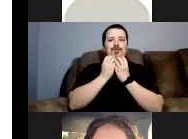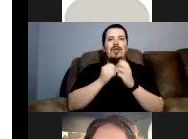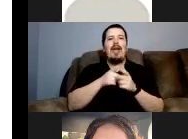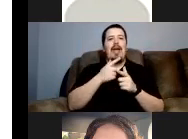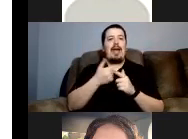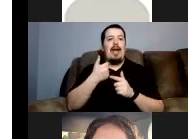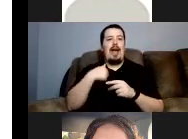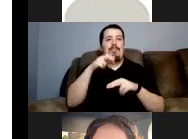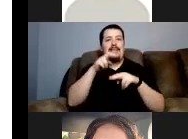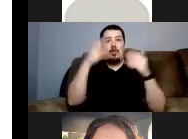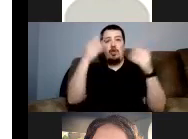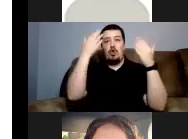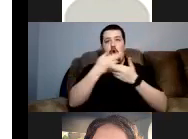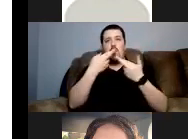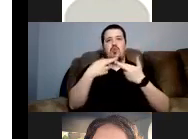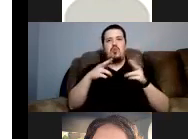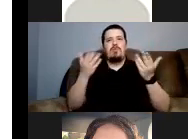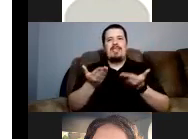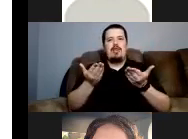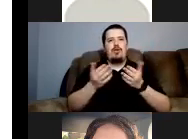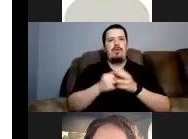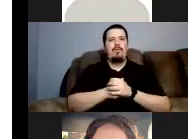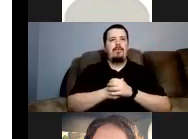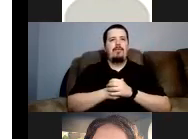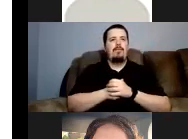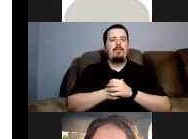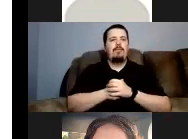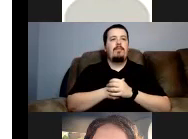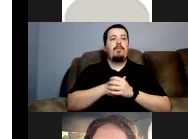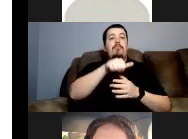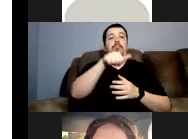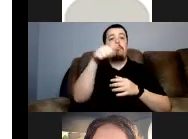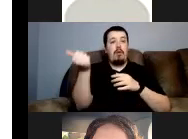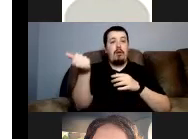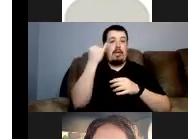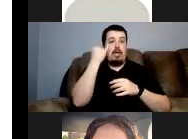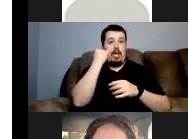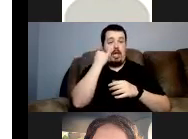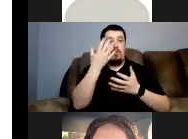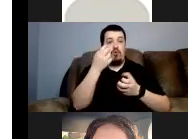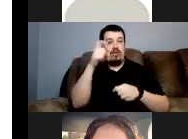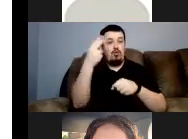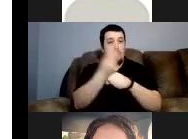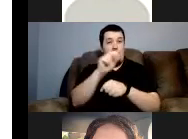kind of a darkened room here. Other housekeeping items if you would like ASL interpretation you